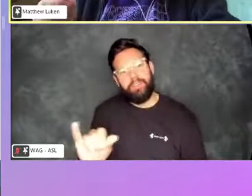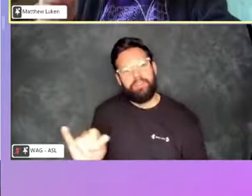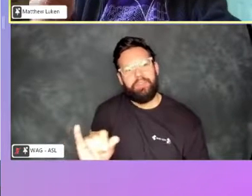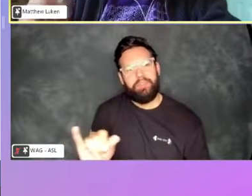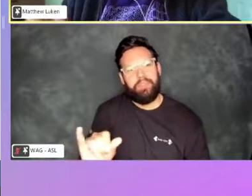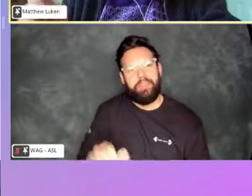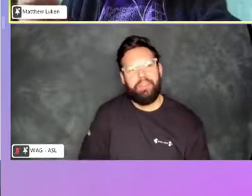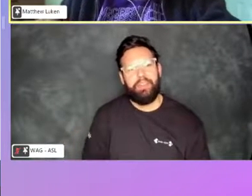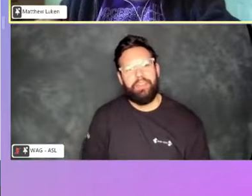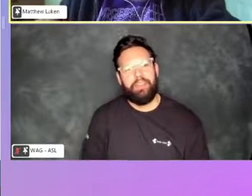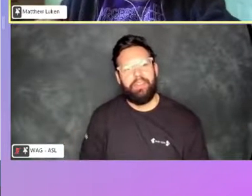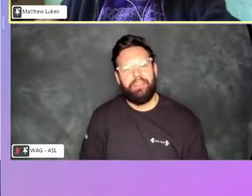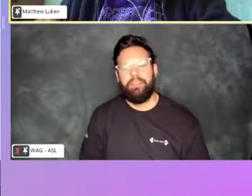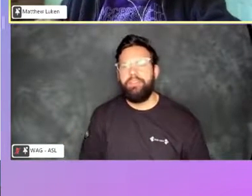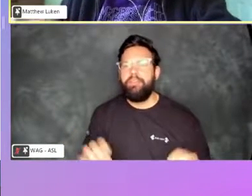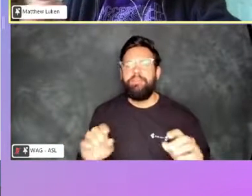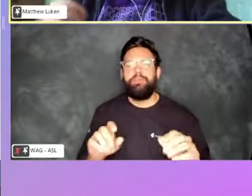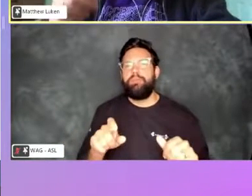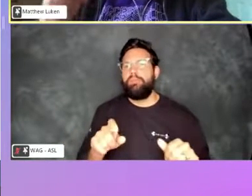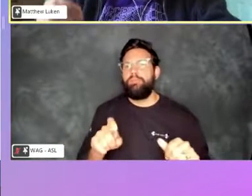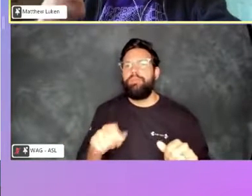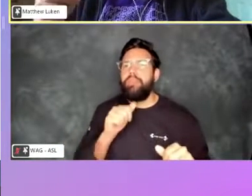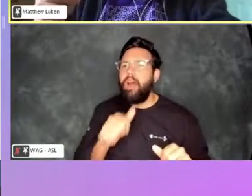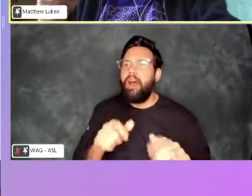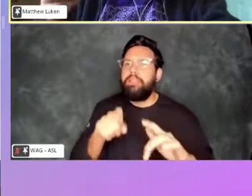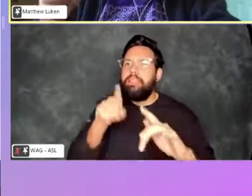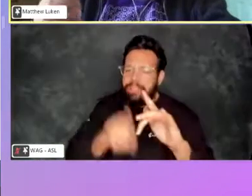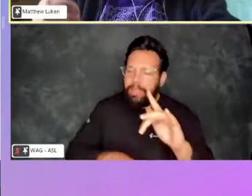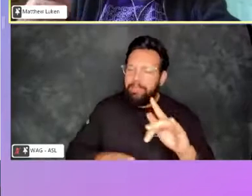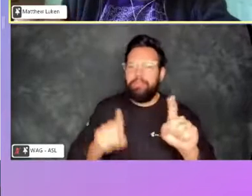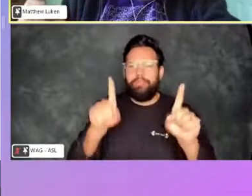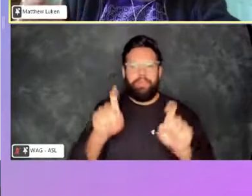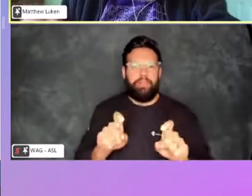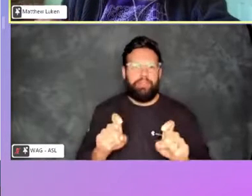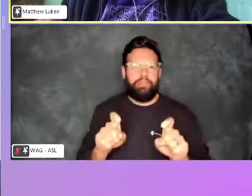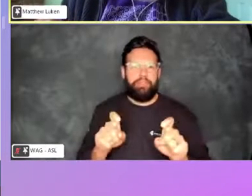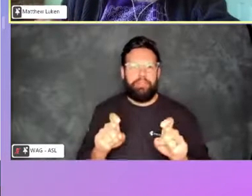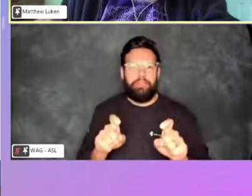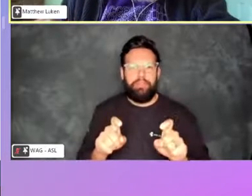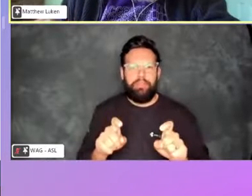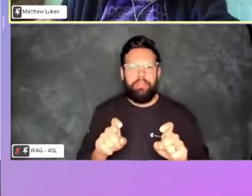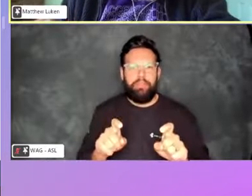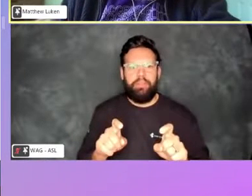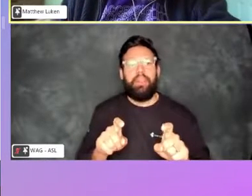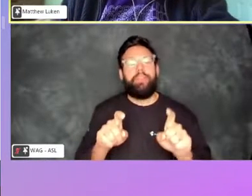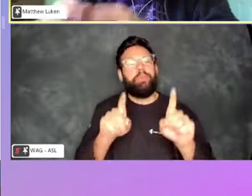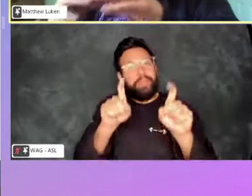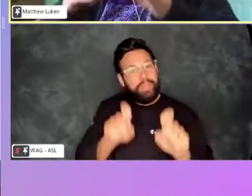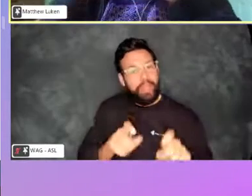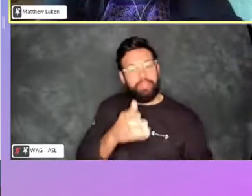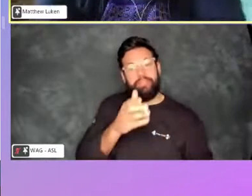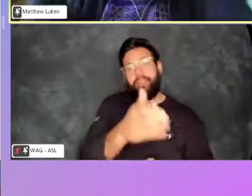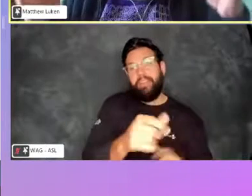they are using an approved component and the document is being accessible, doesn't mean that they don't